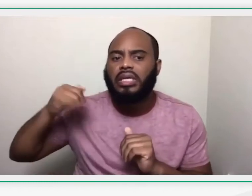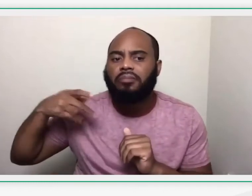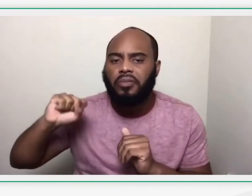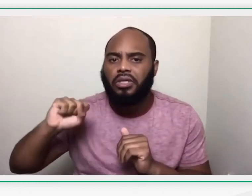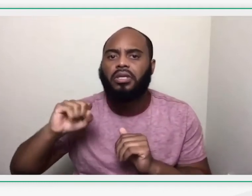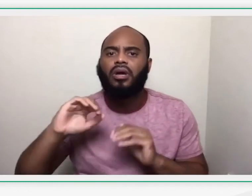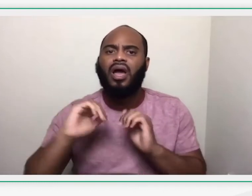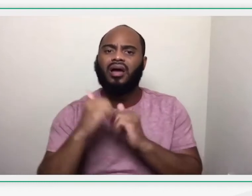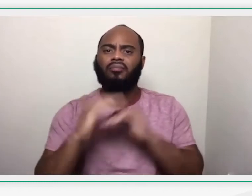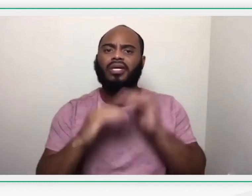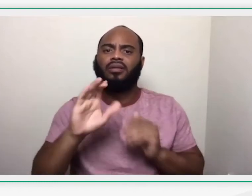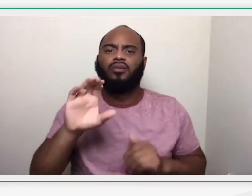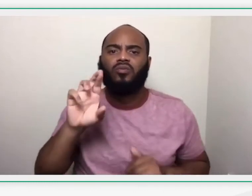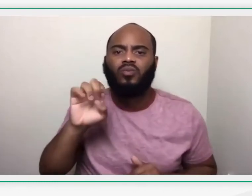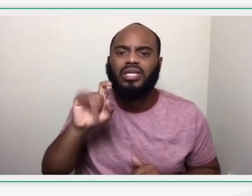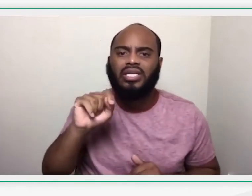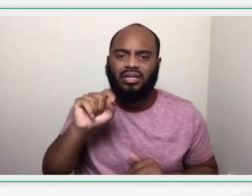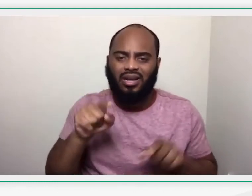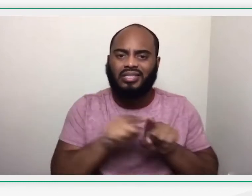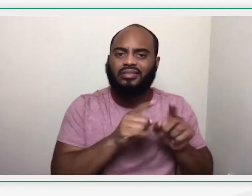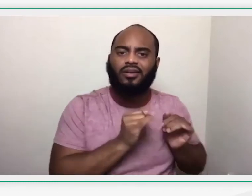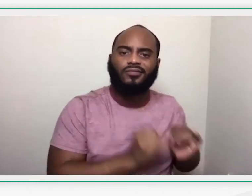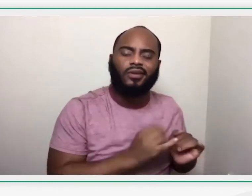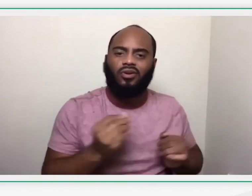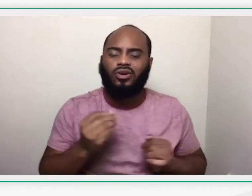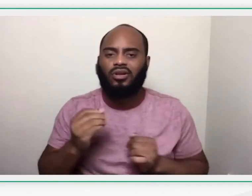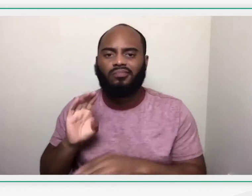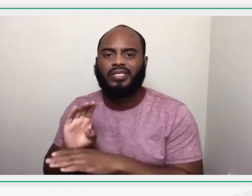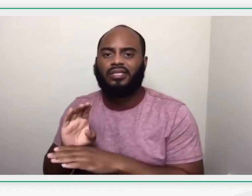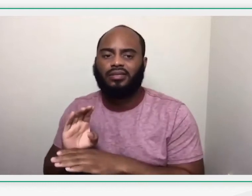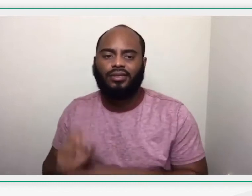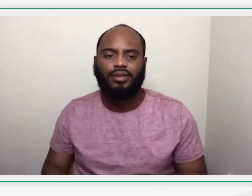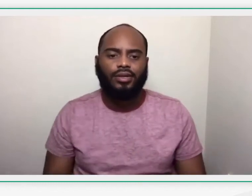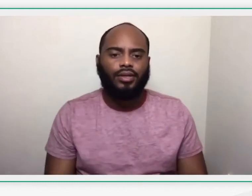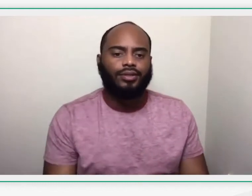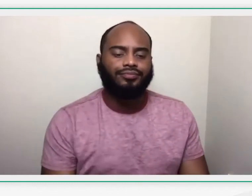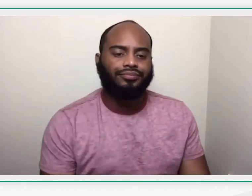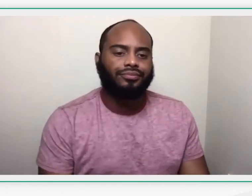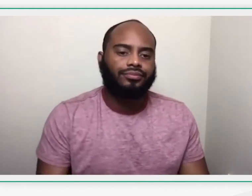We'll provide additional tips and pointers so that you can, again, build your individual or business credit.